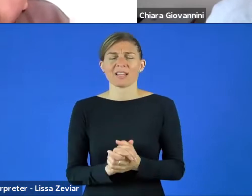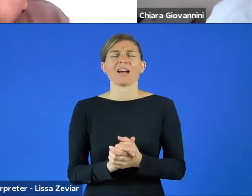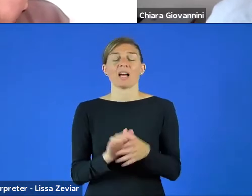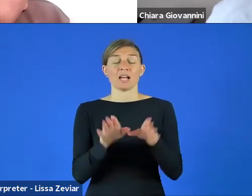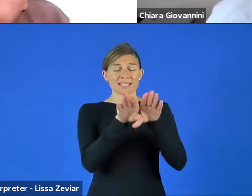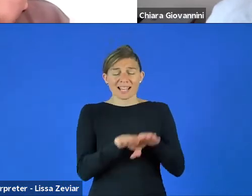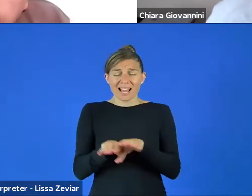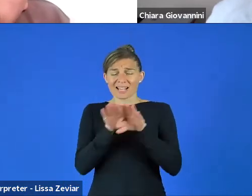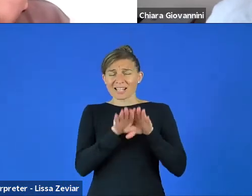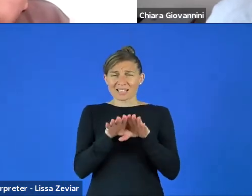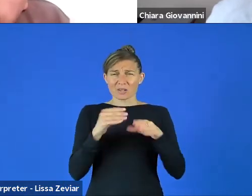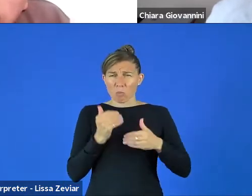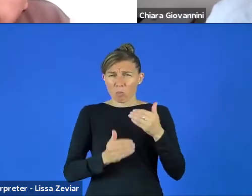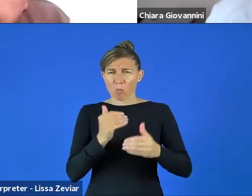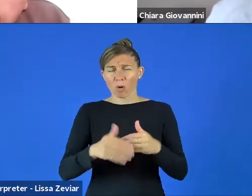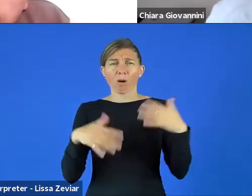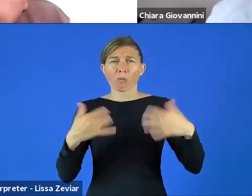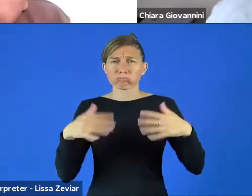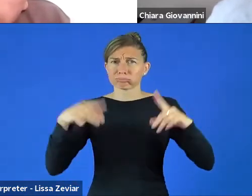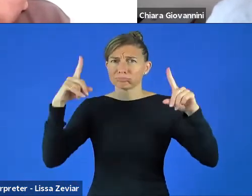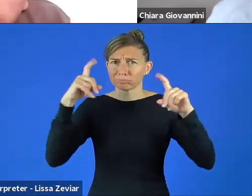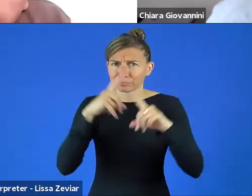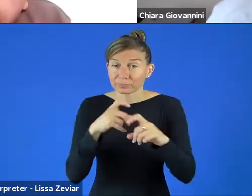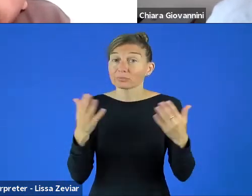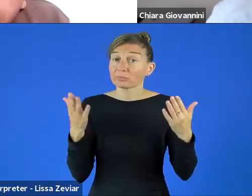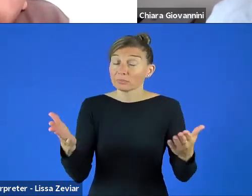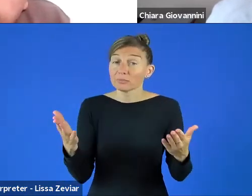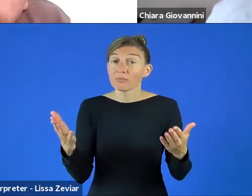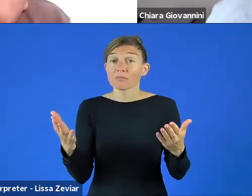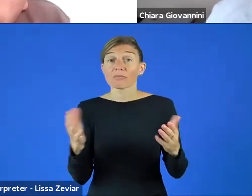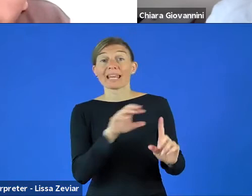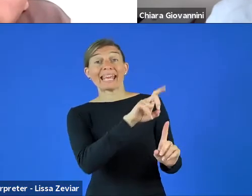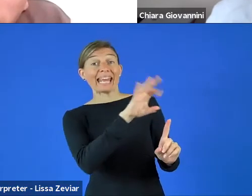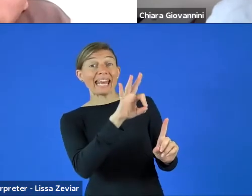and we want our members at EDF, ANEC, and consumers